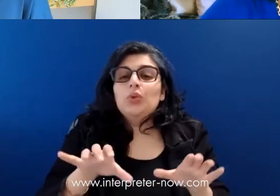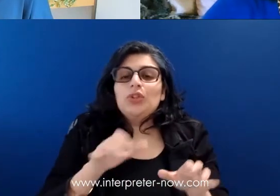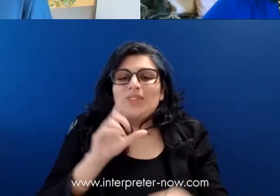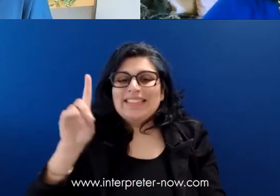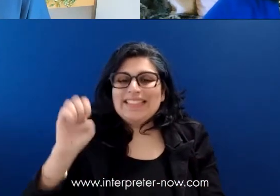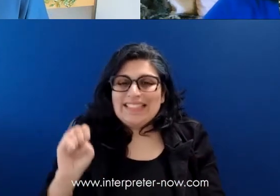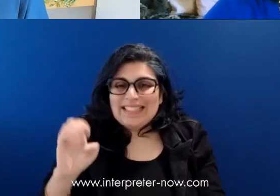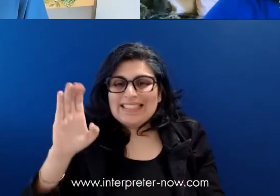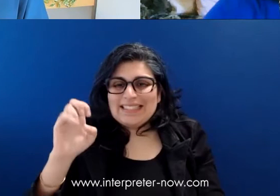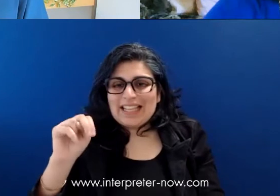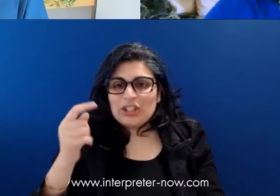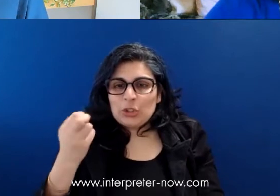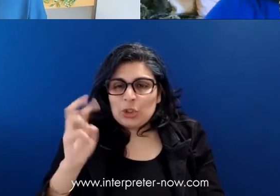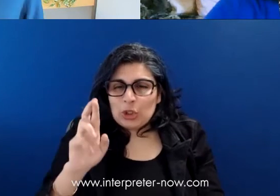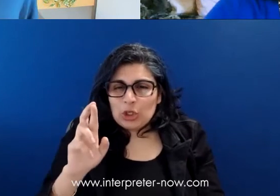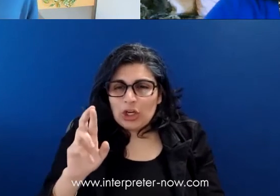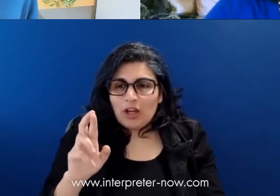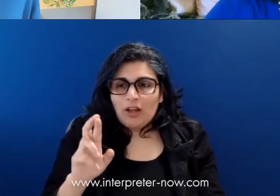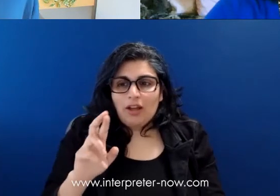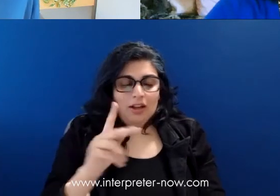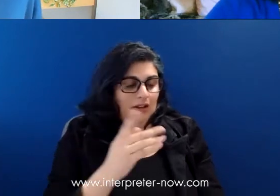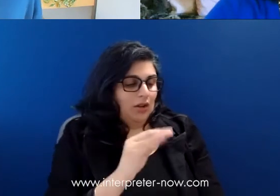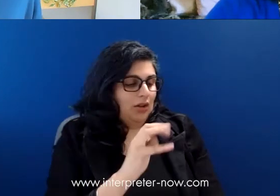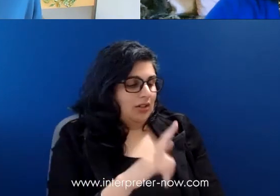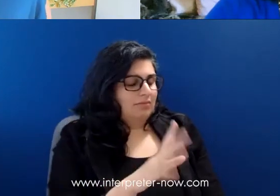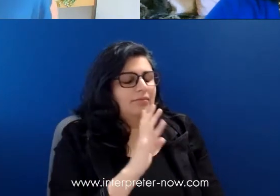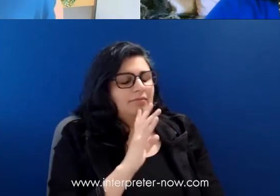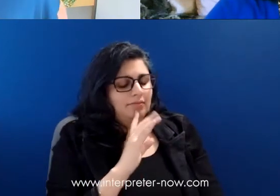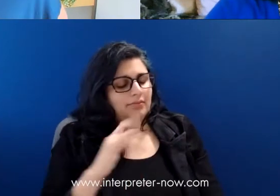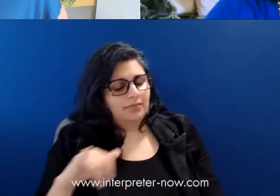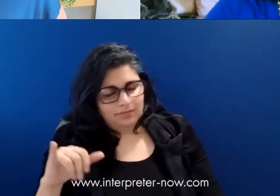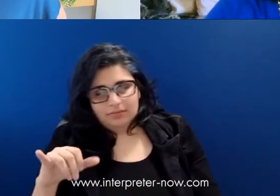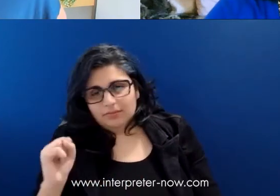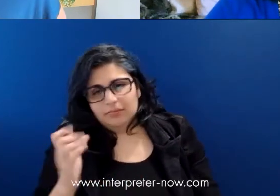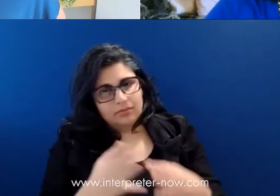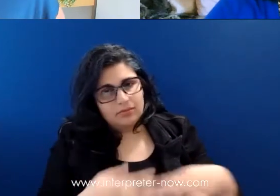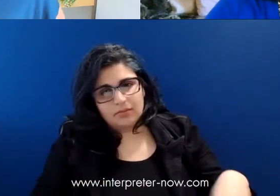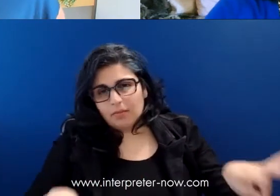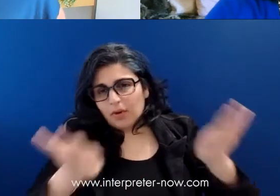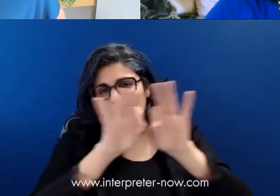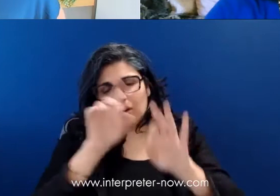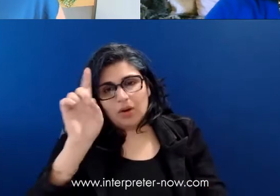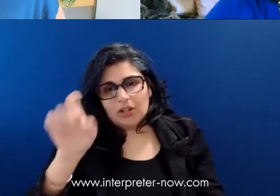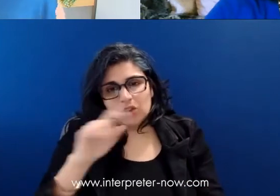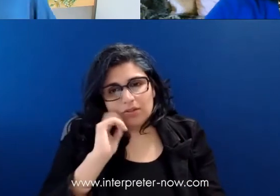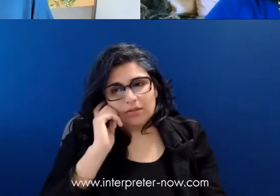Yeah, it's such an important question.